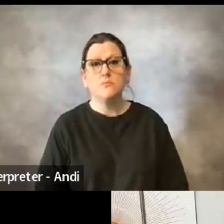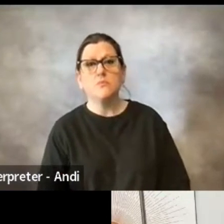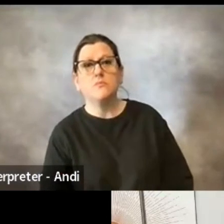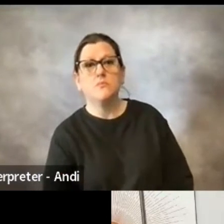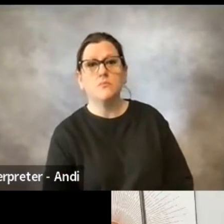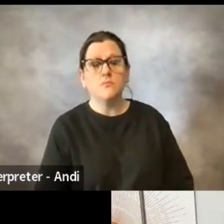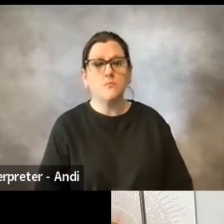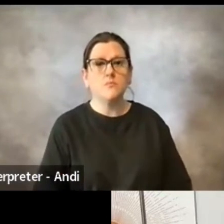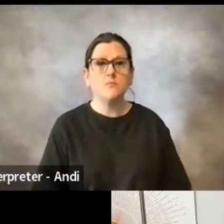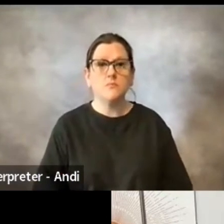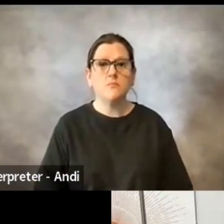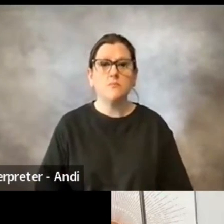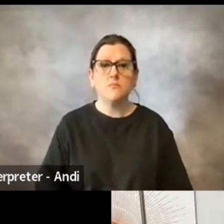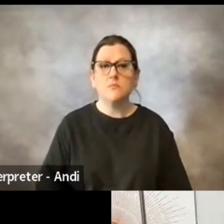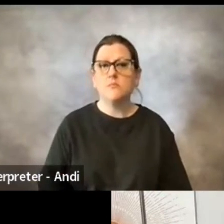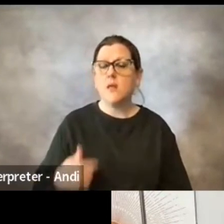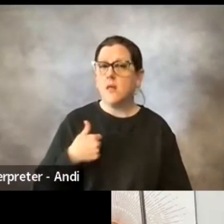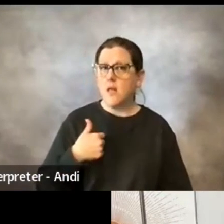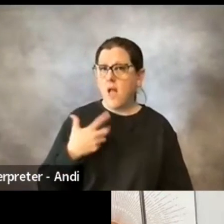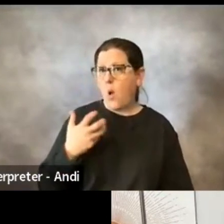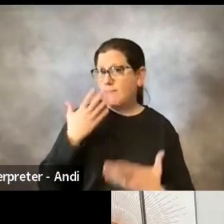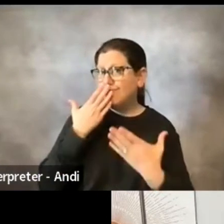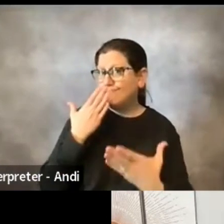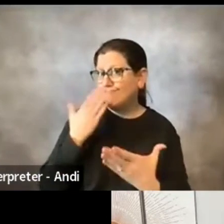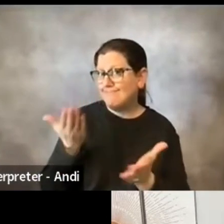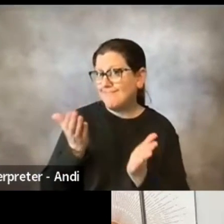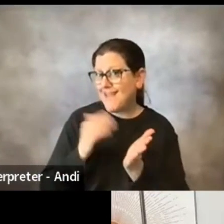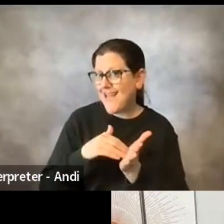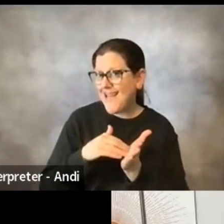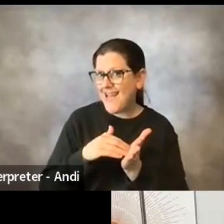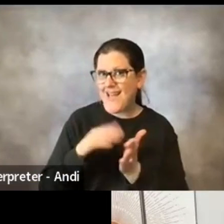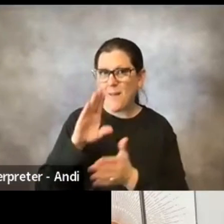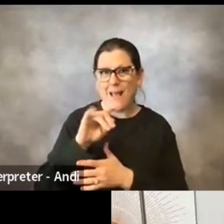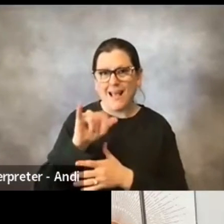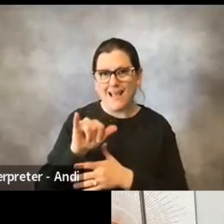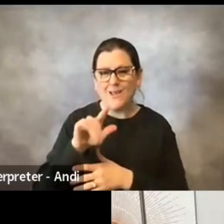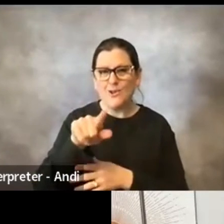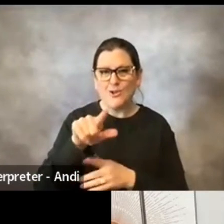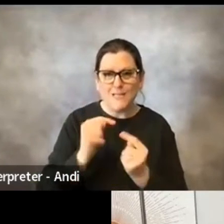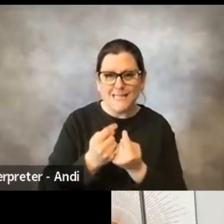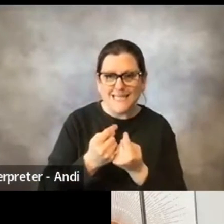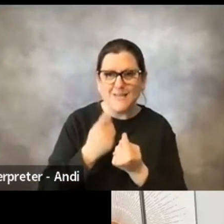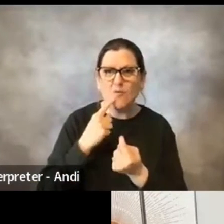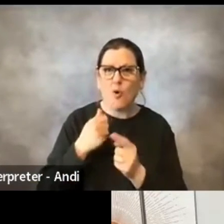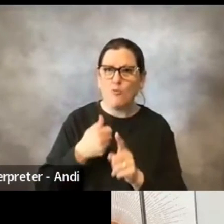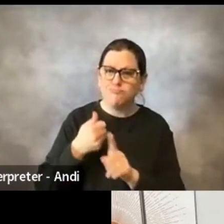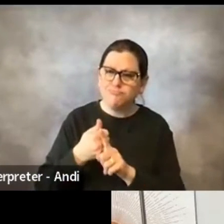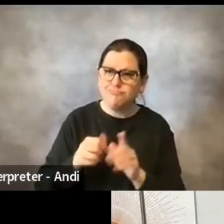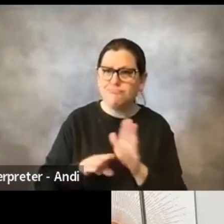Mary P. Sowers: I would just just say thank you again, Becky, to you and your teams are helping shape the work of the LINK Center and to really make